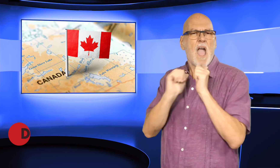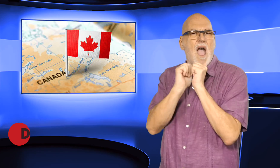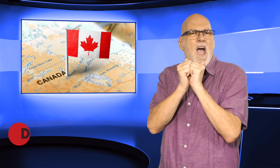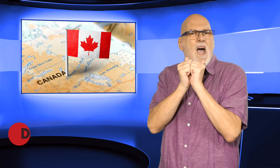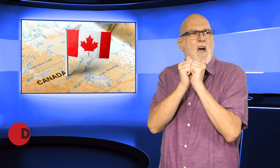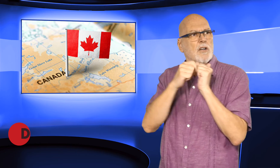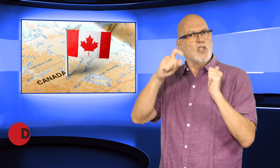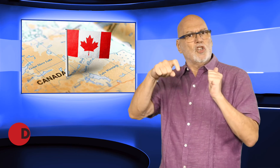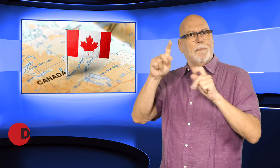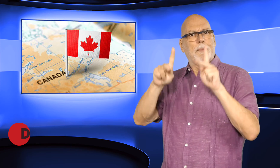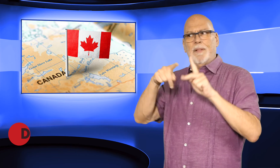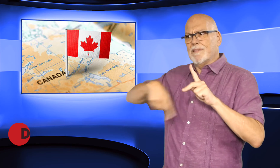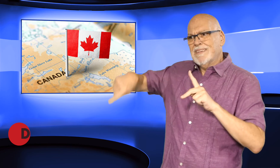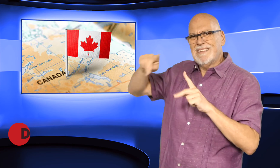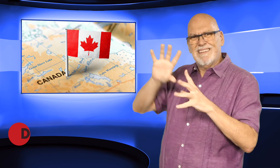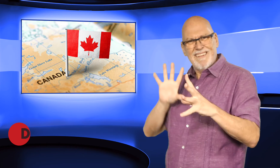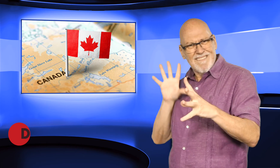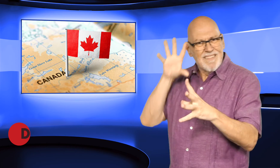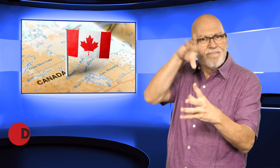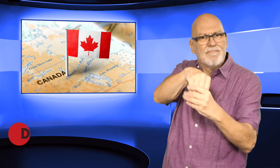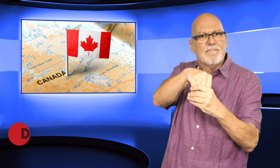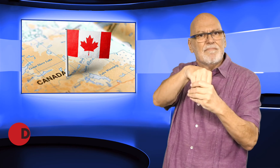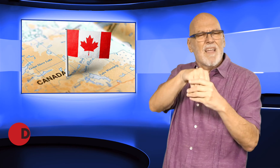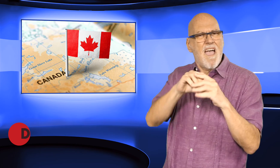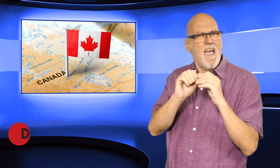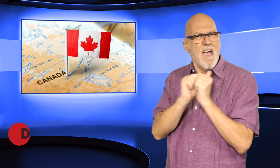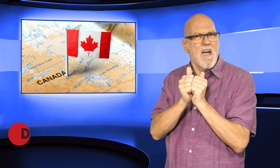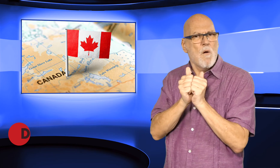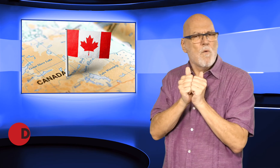How should people get involved?